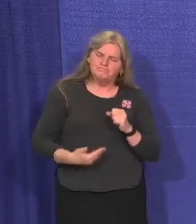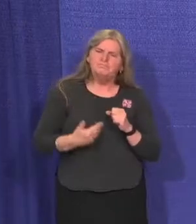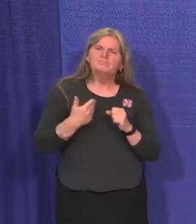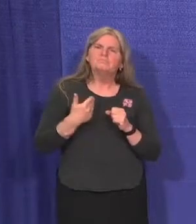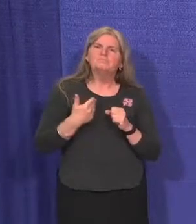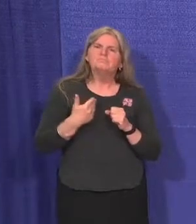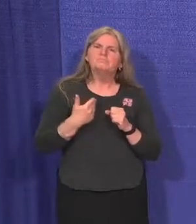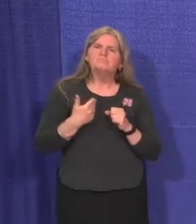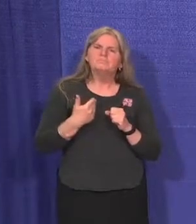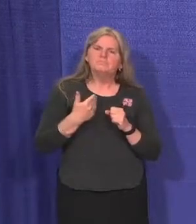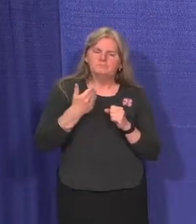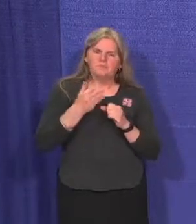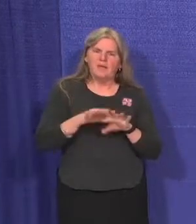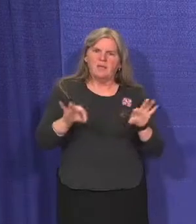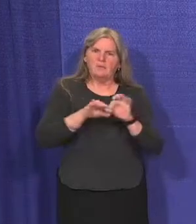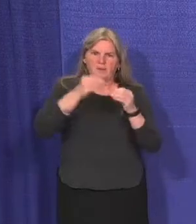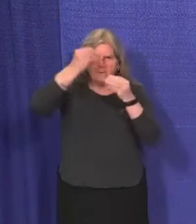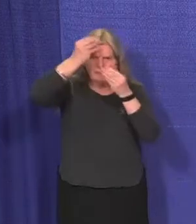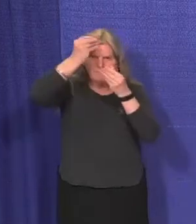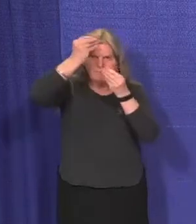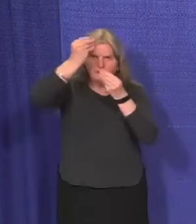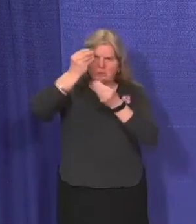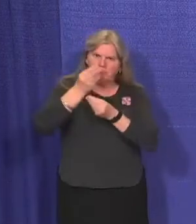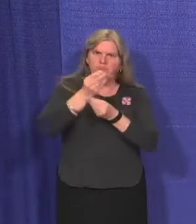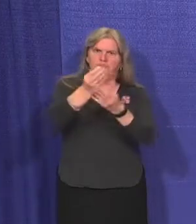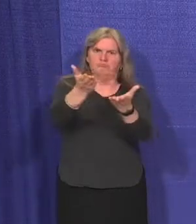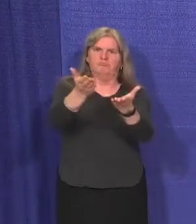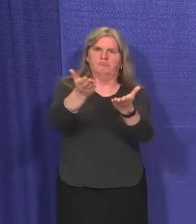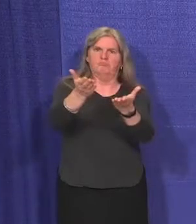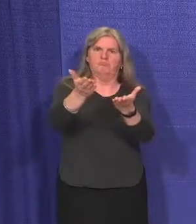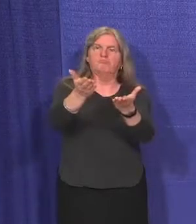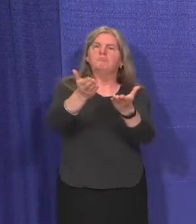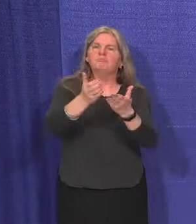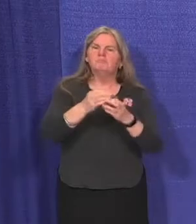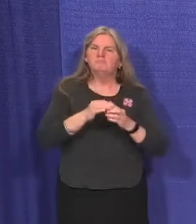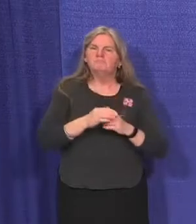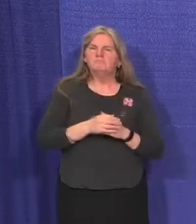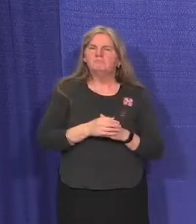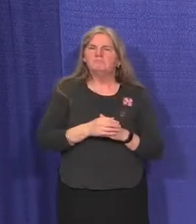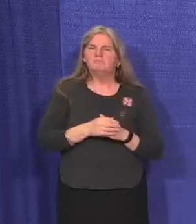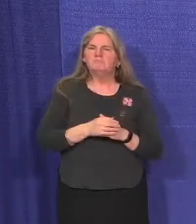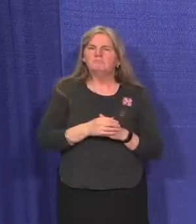standards?